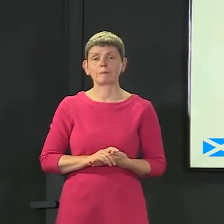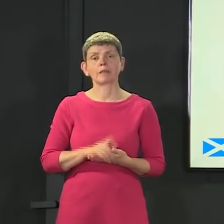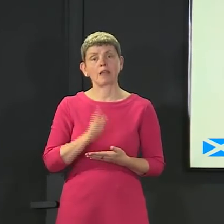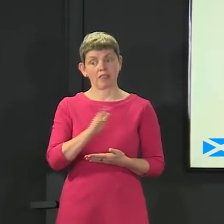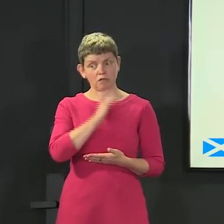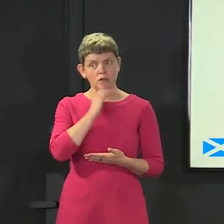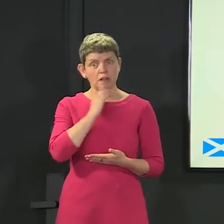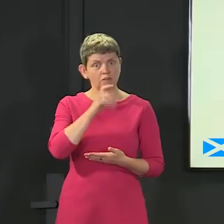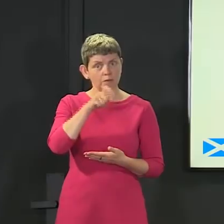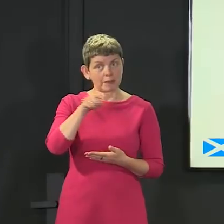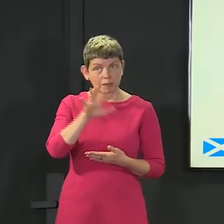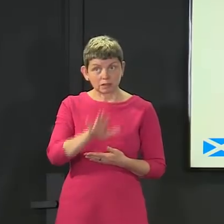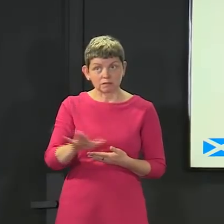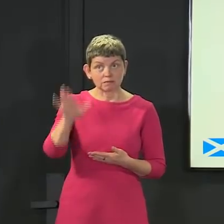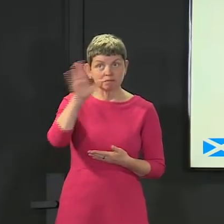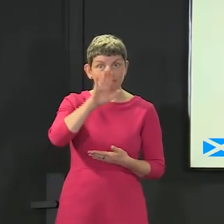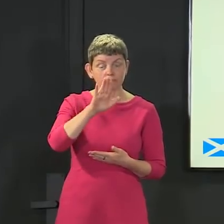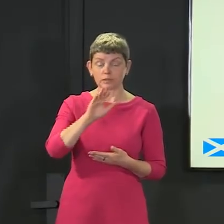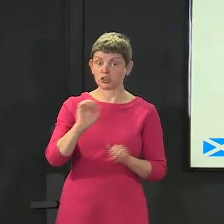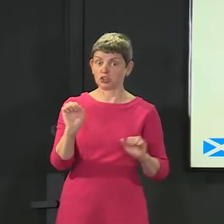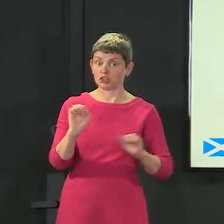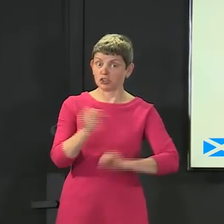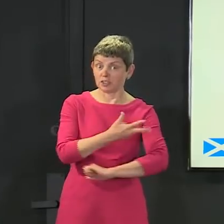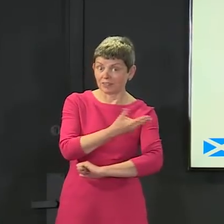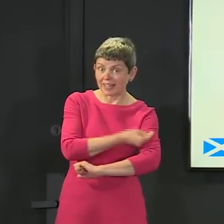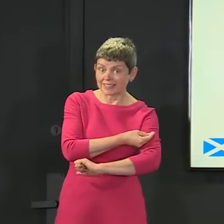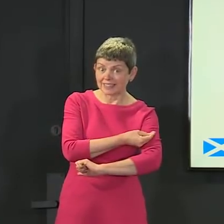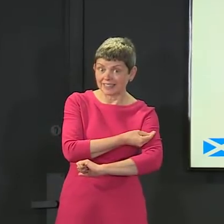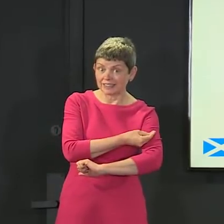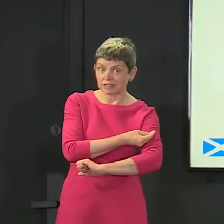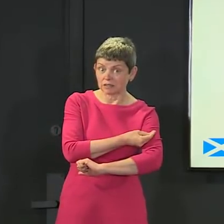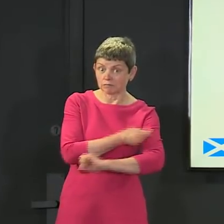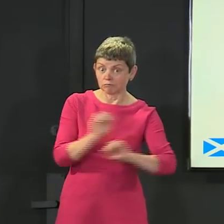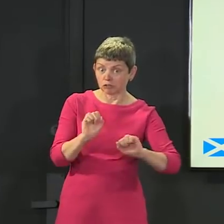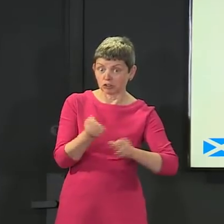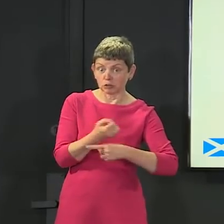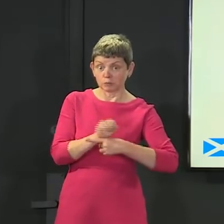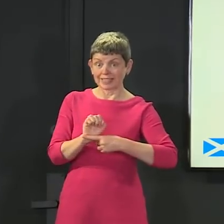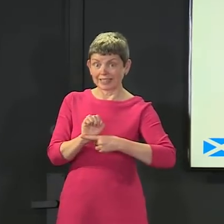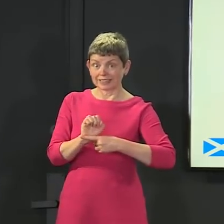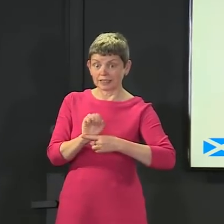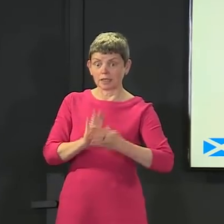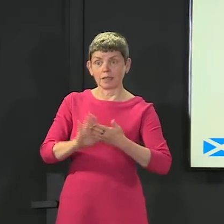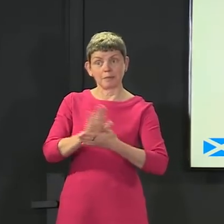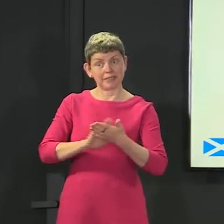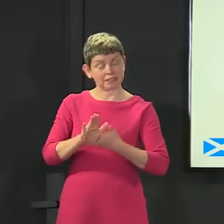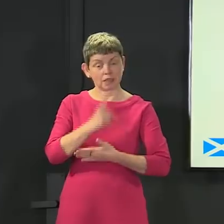in this country who are unvaccinated in age groups who will end up in hospital with severe illness